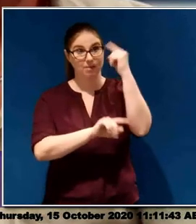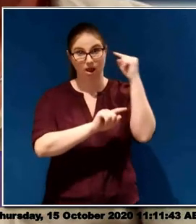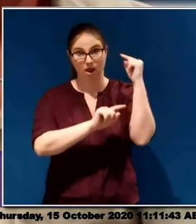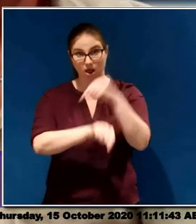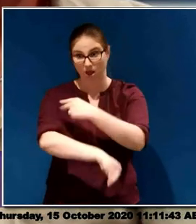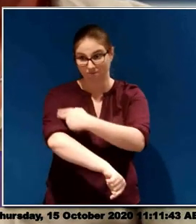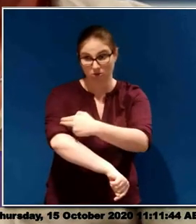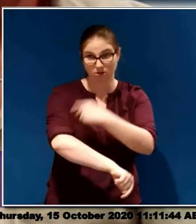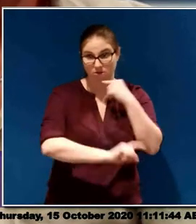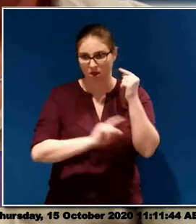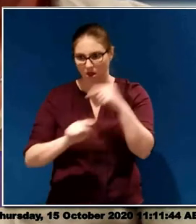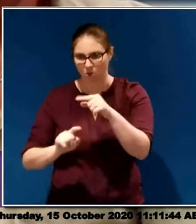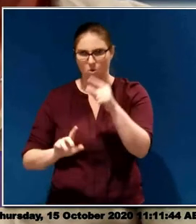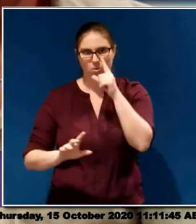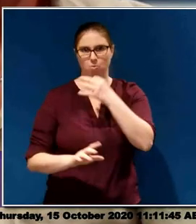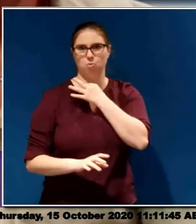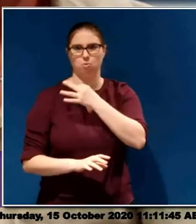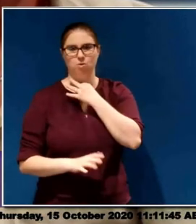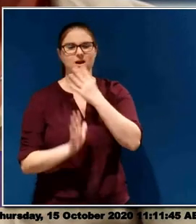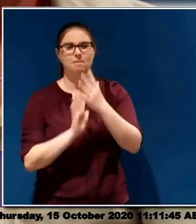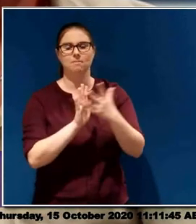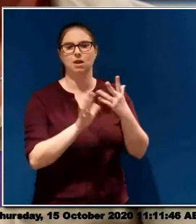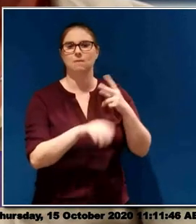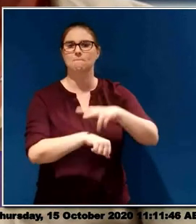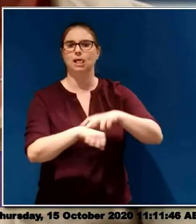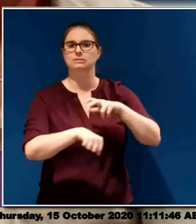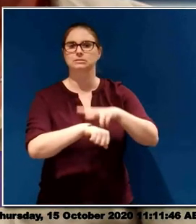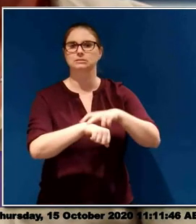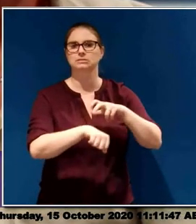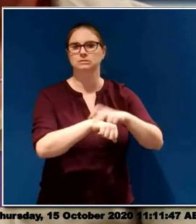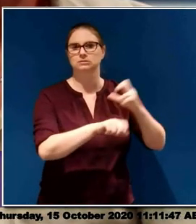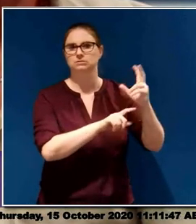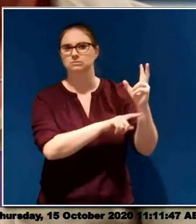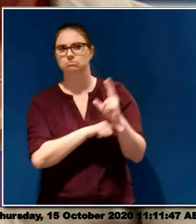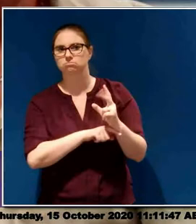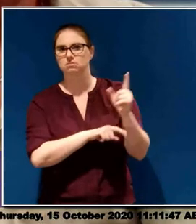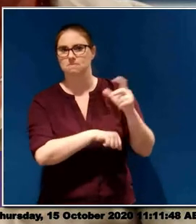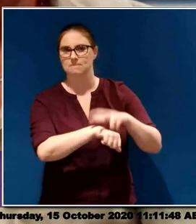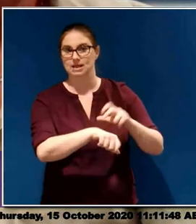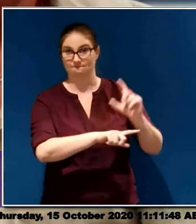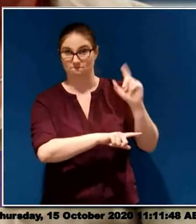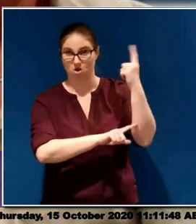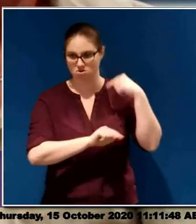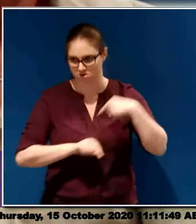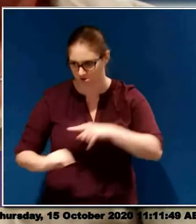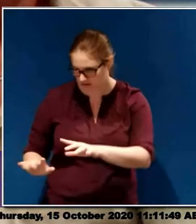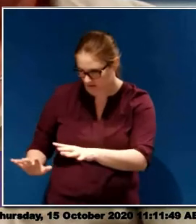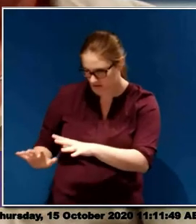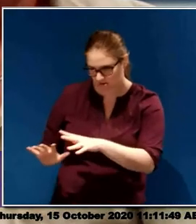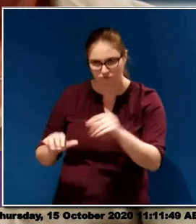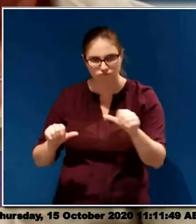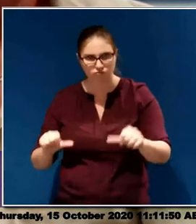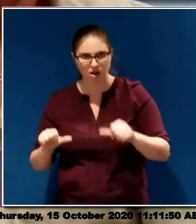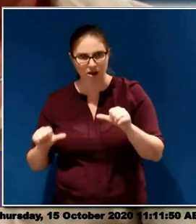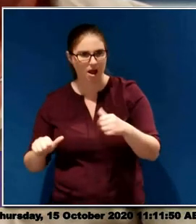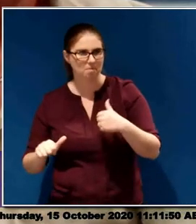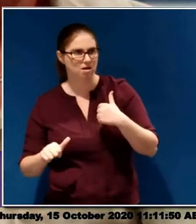by police and the police came in first and they had to make sure that I wasn't violent. But I had already pretty much passed out on to the bed.